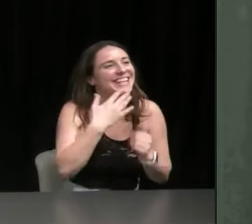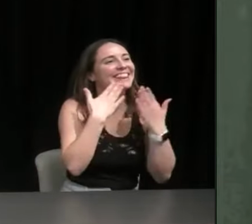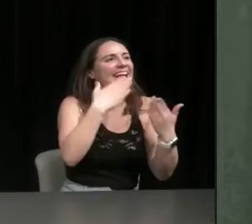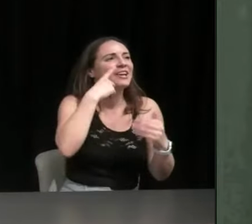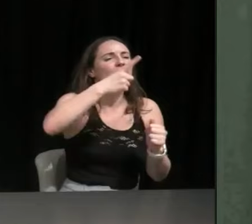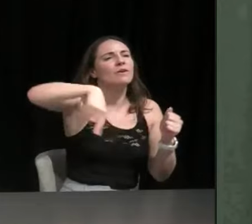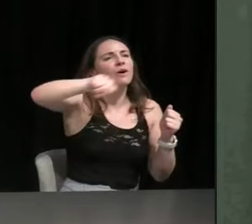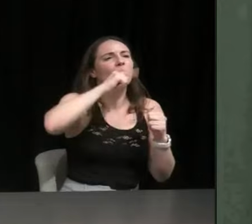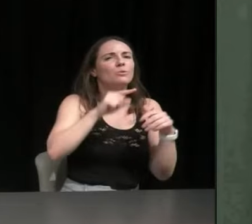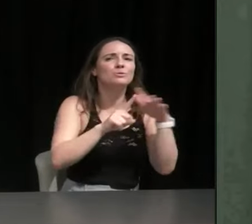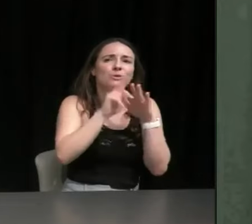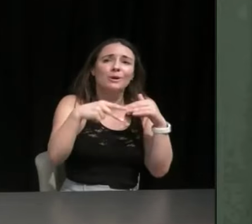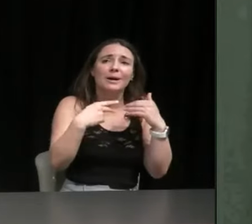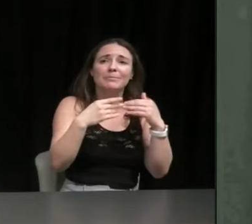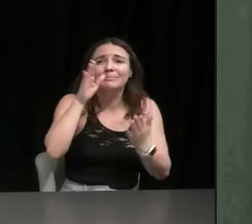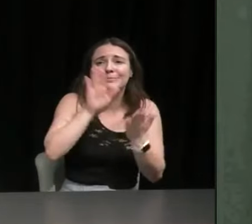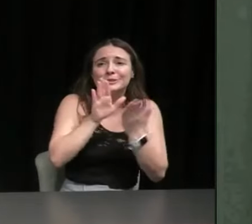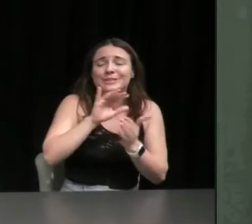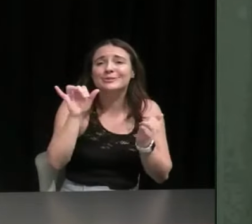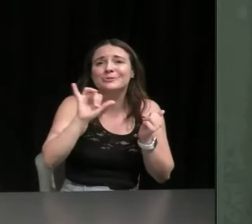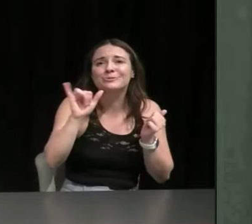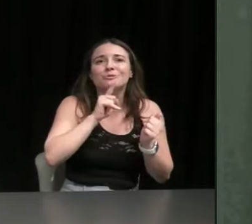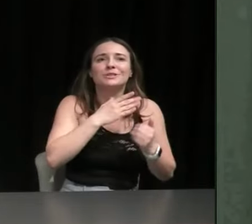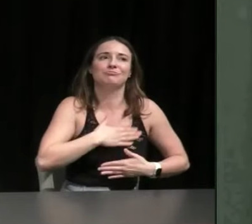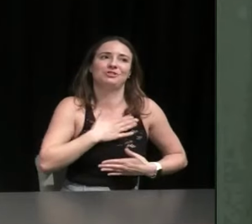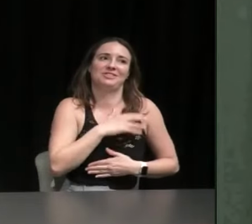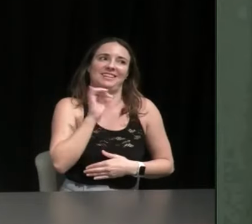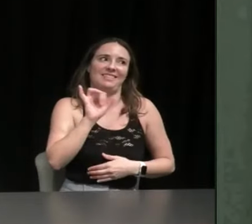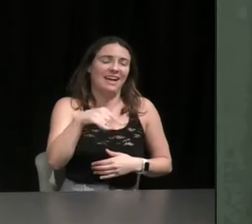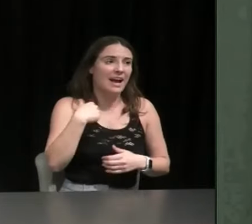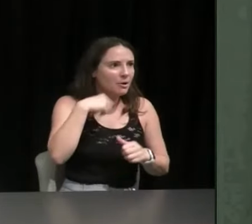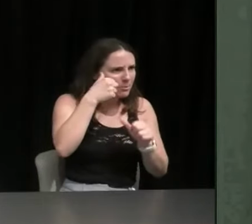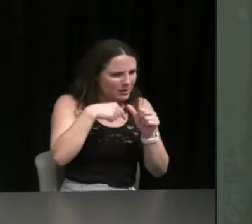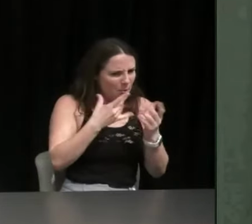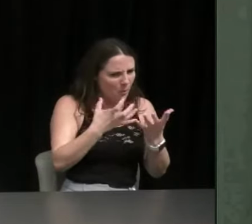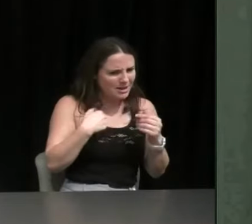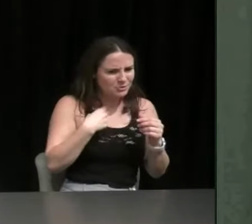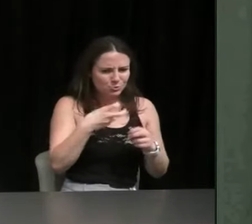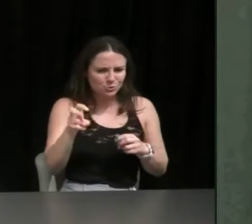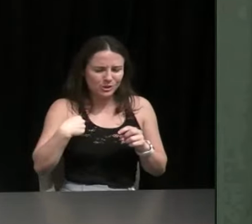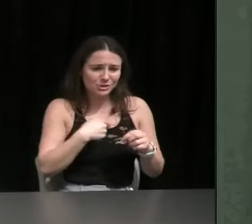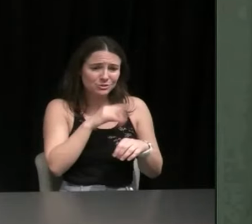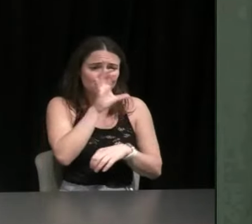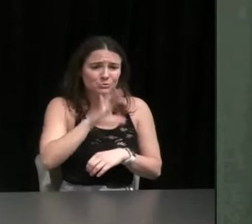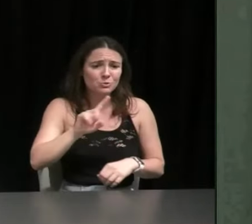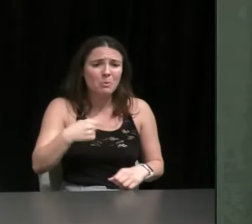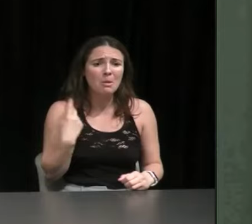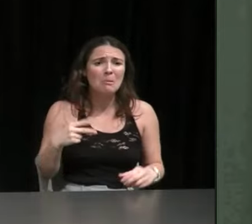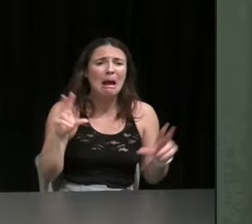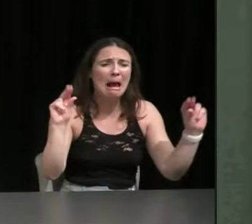to uh end with for those that showed up in person thank you we always appreciate that I know when